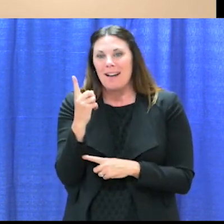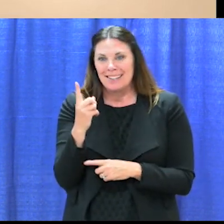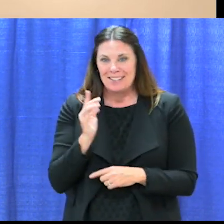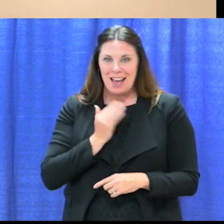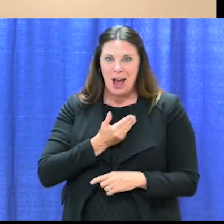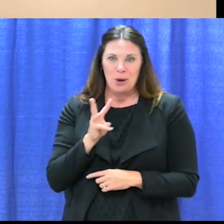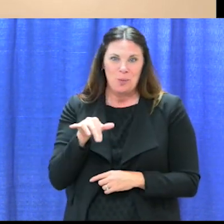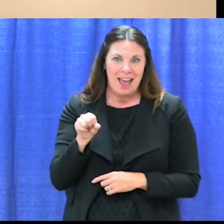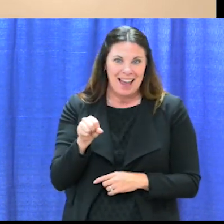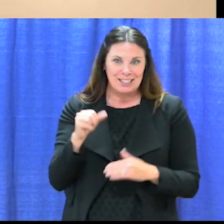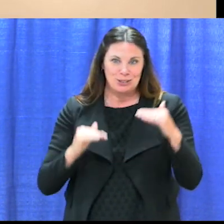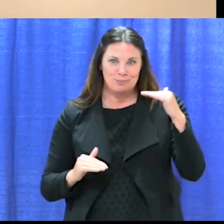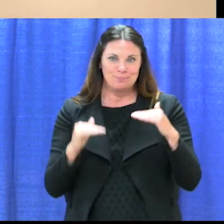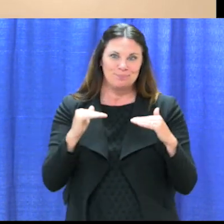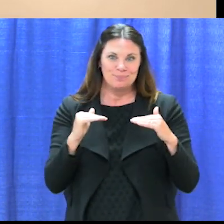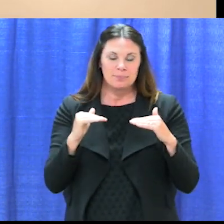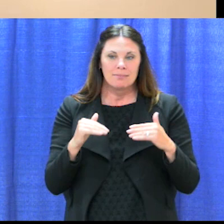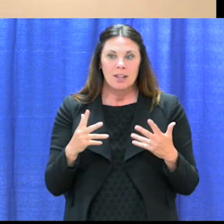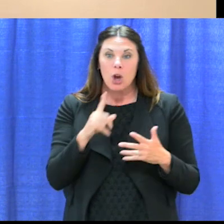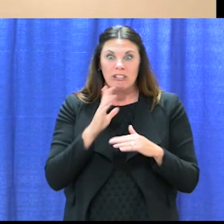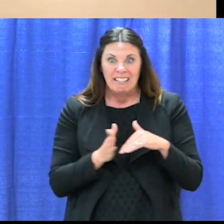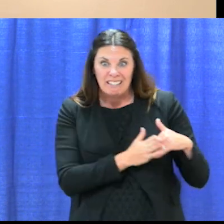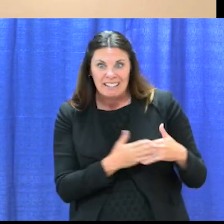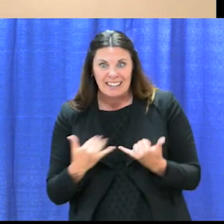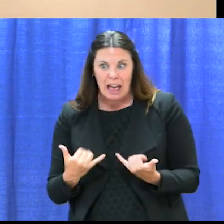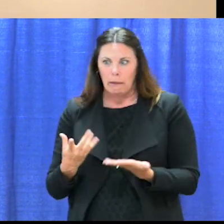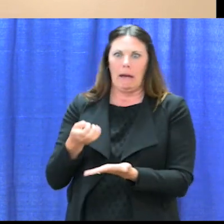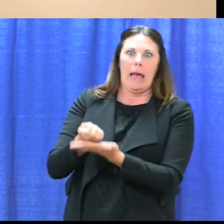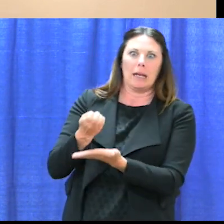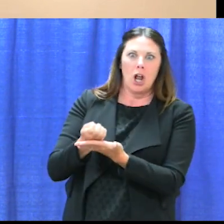And then to help tackle the economic divide because really that is underlying one of them